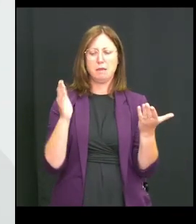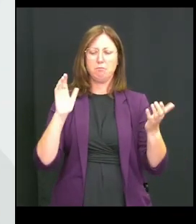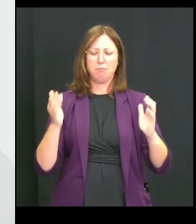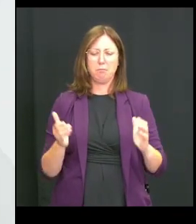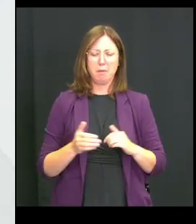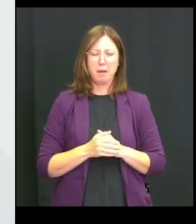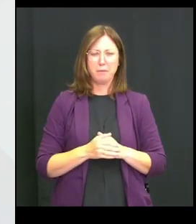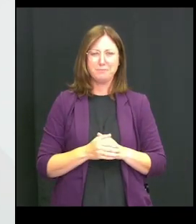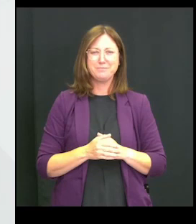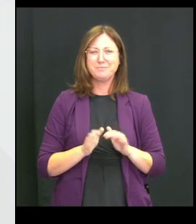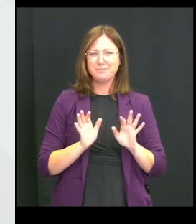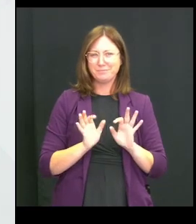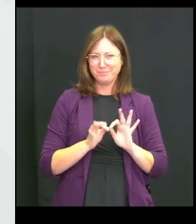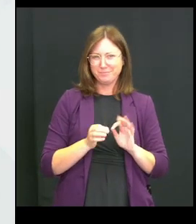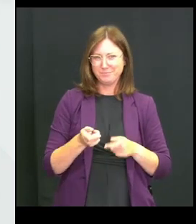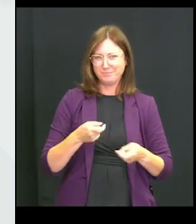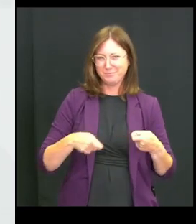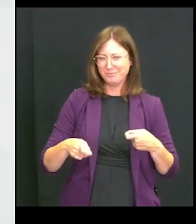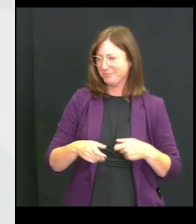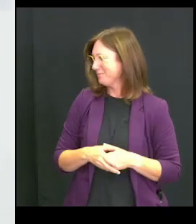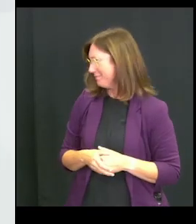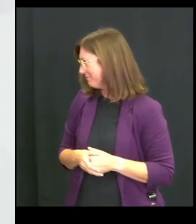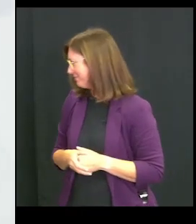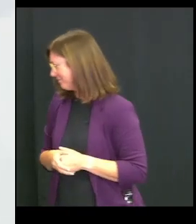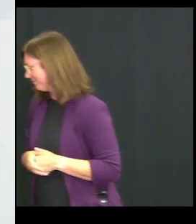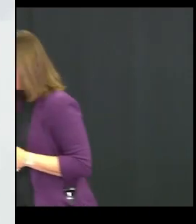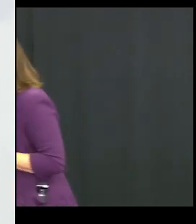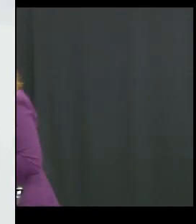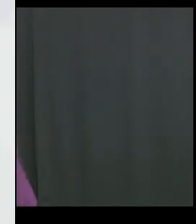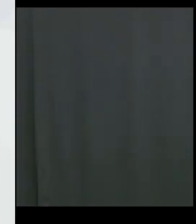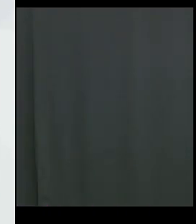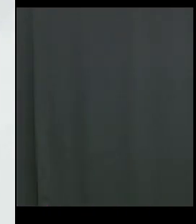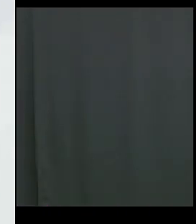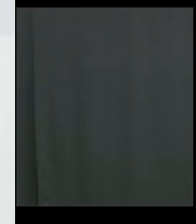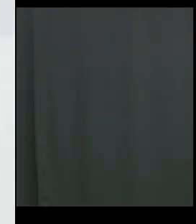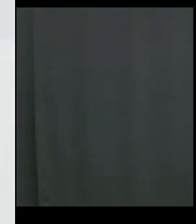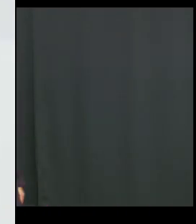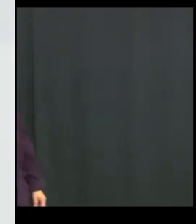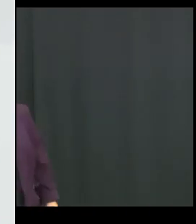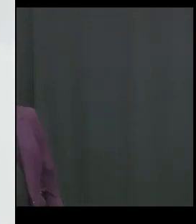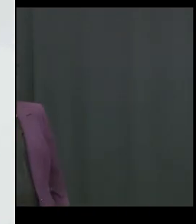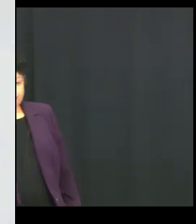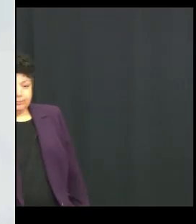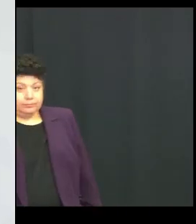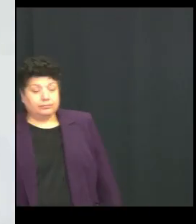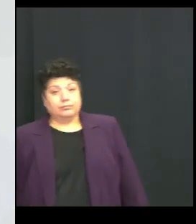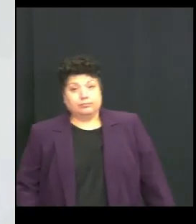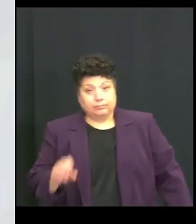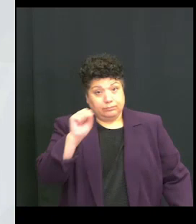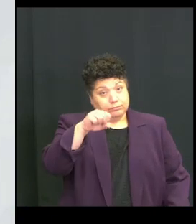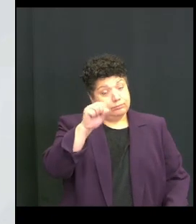Yes, it is certainly true. These tendencies are modest, but they still exist.